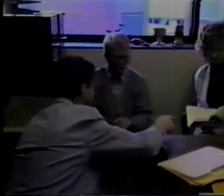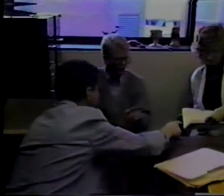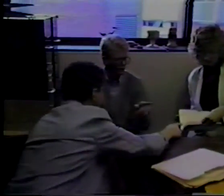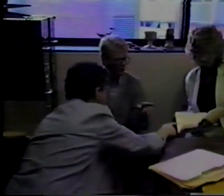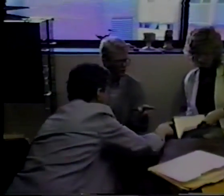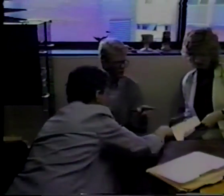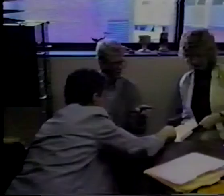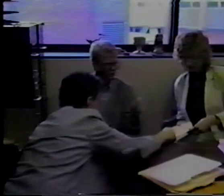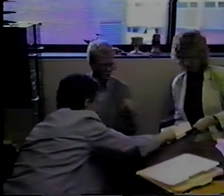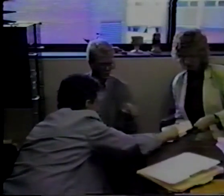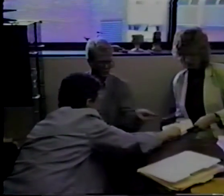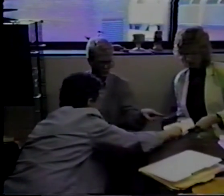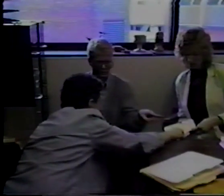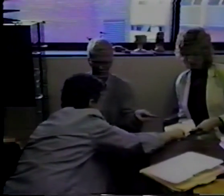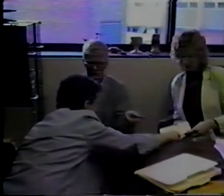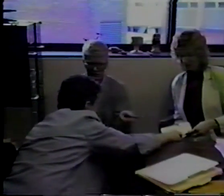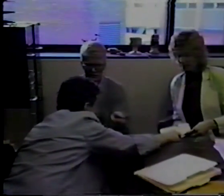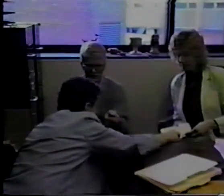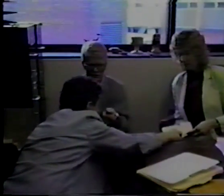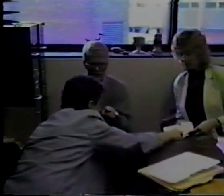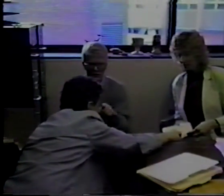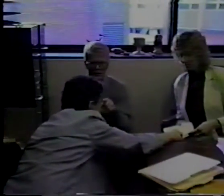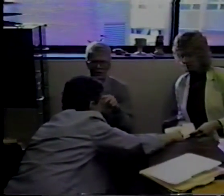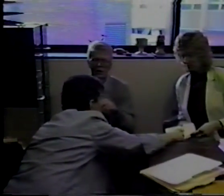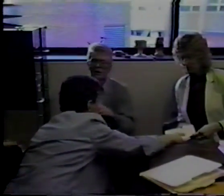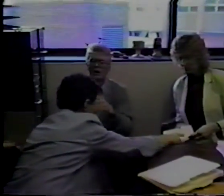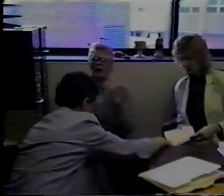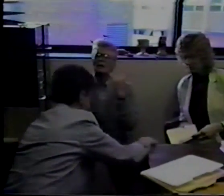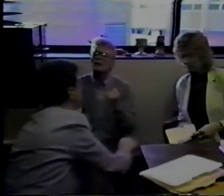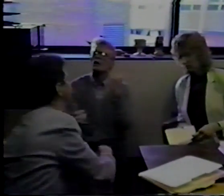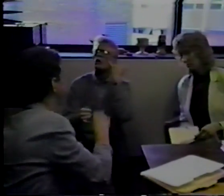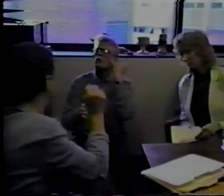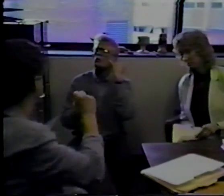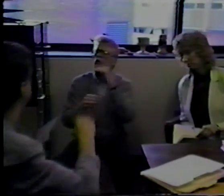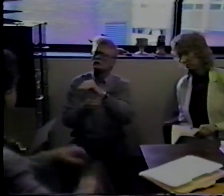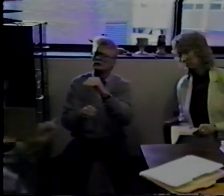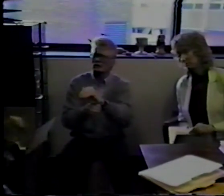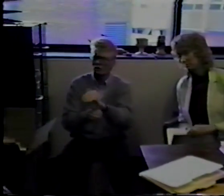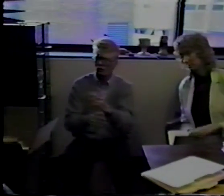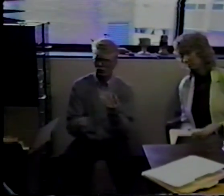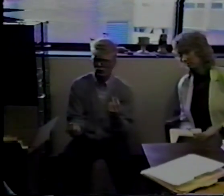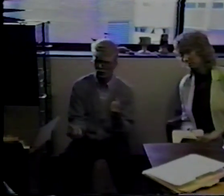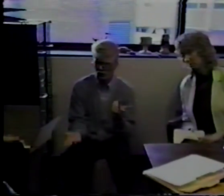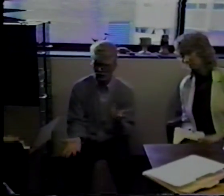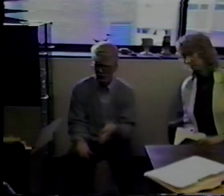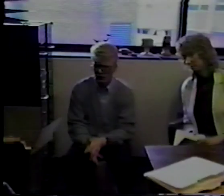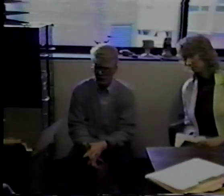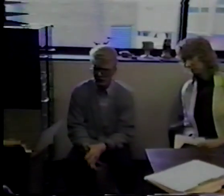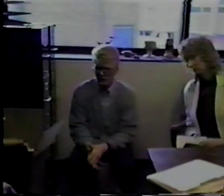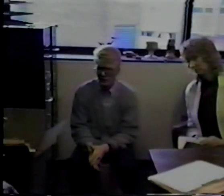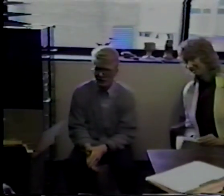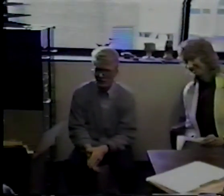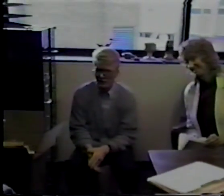You have that? Professor: Yeah. But if it's evening?